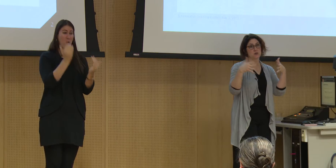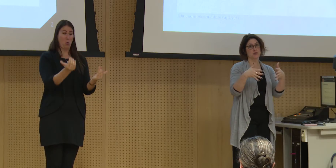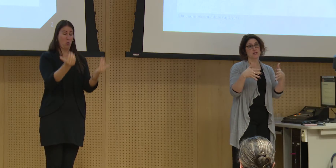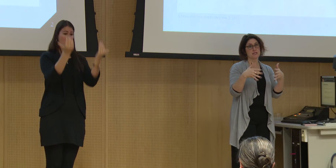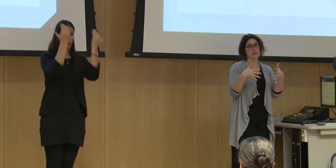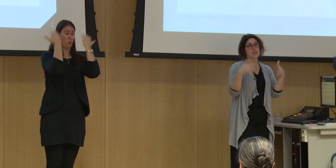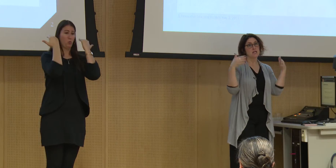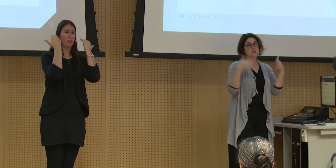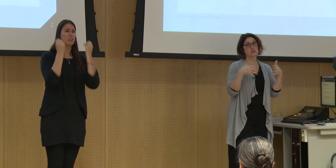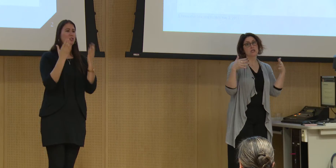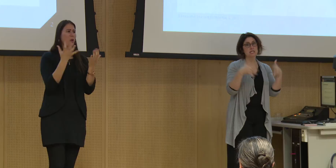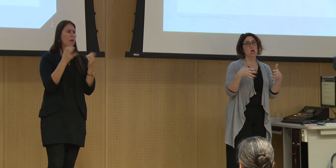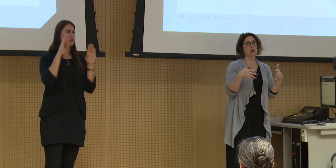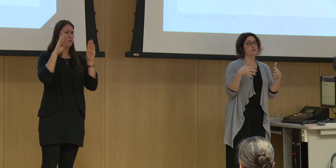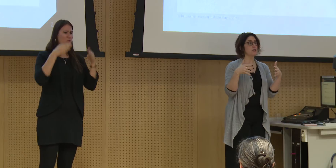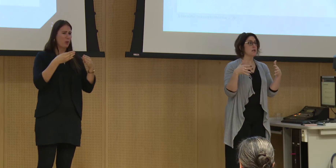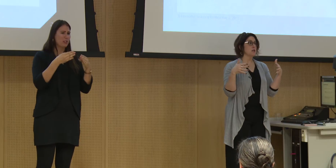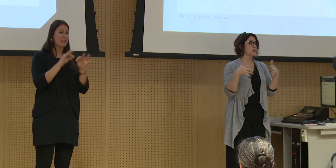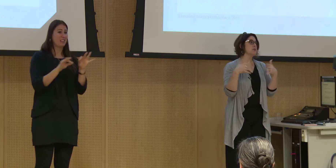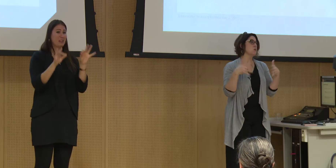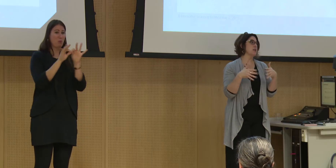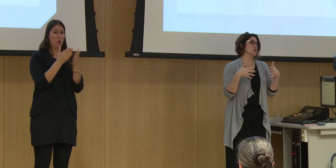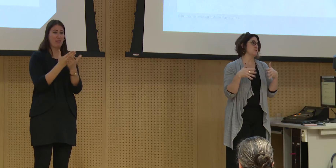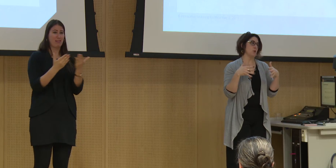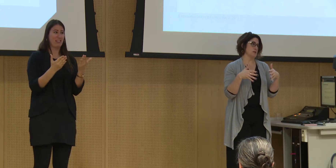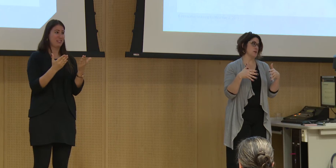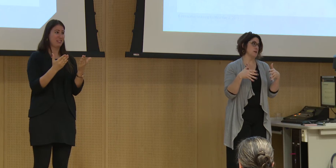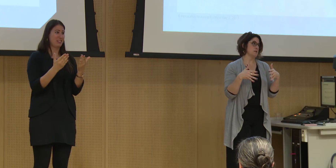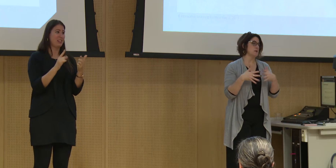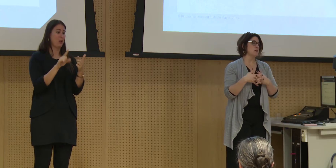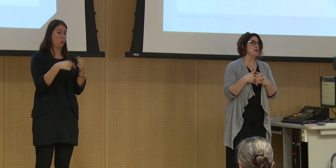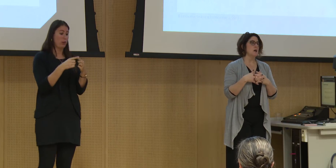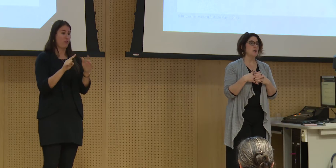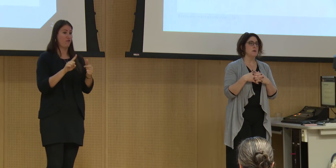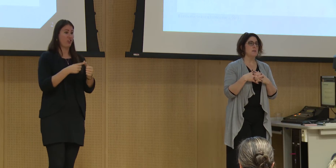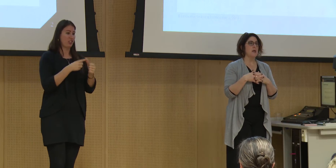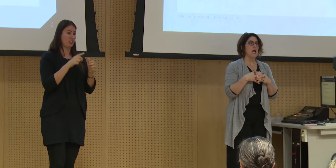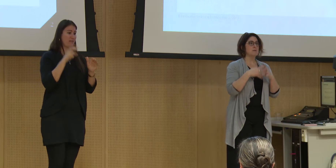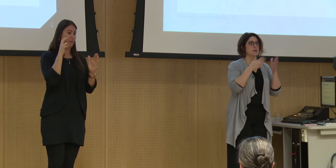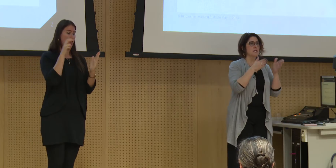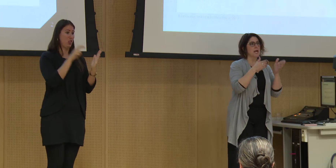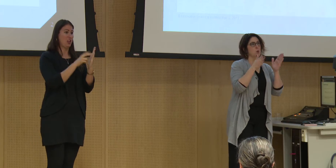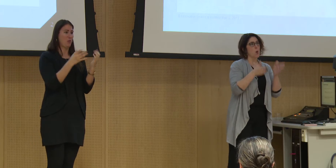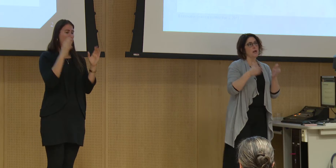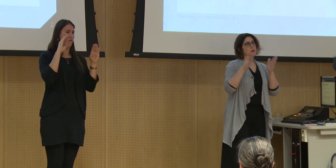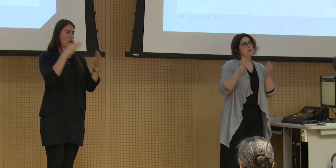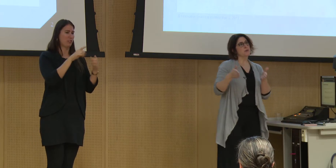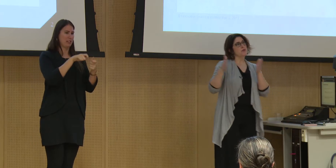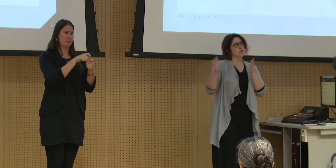that, starting off, you really want to just focus on. I'm gonna kind of walk you through this.